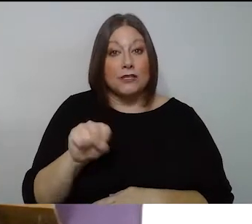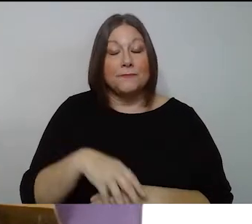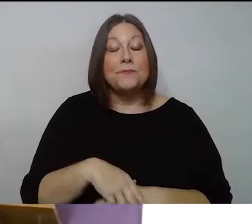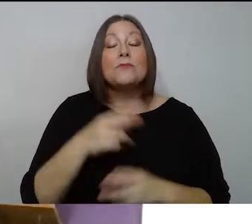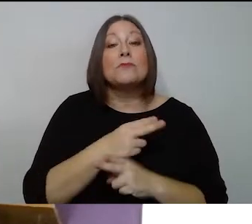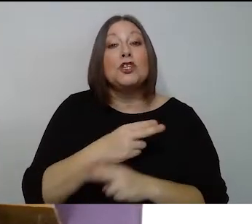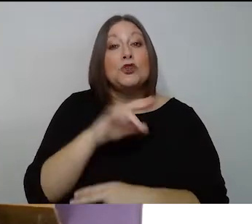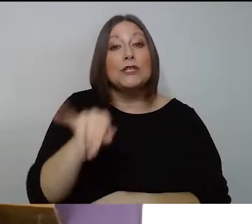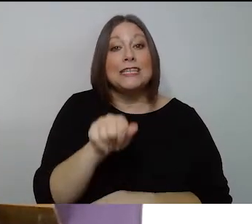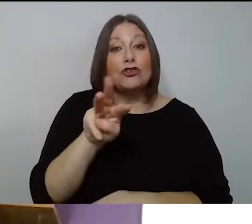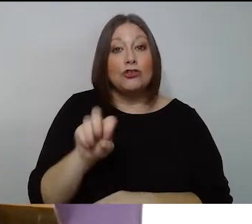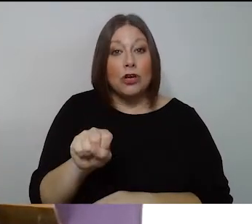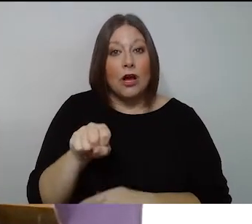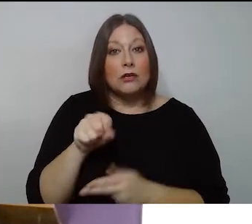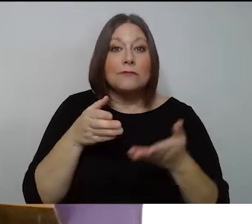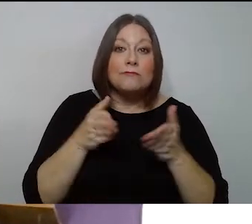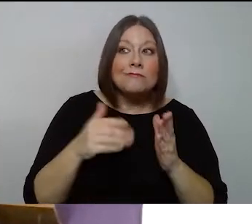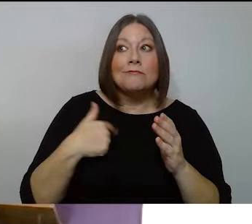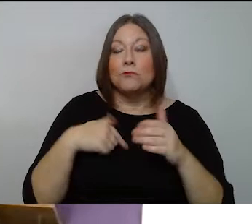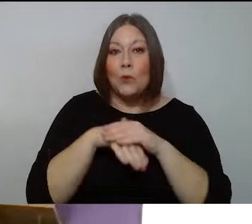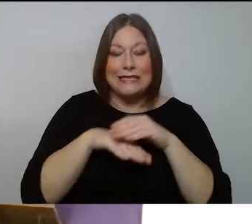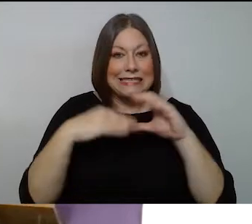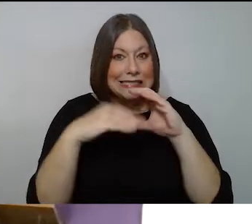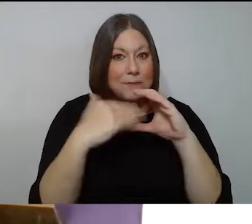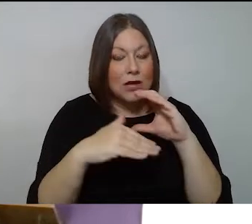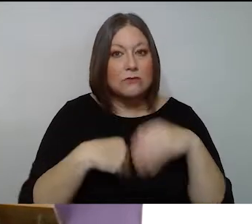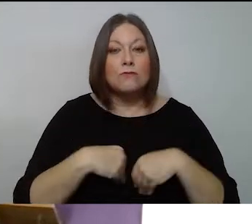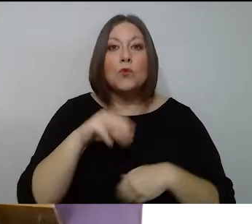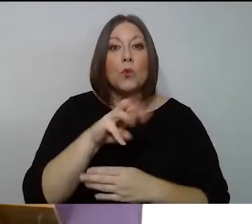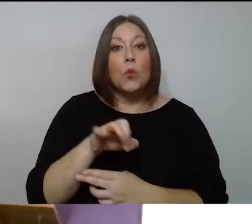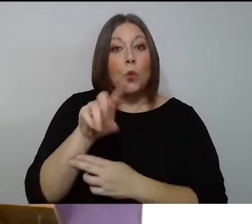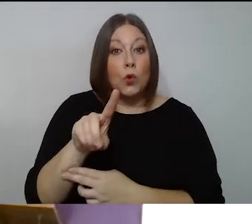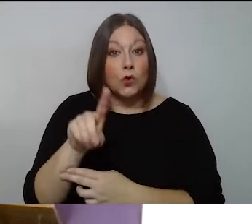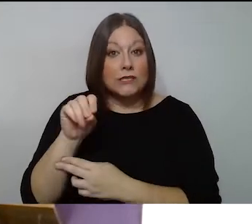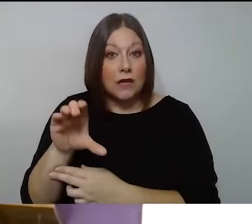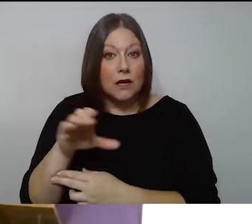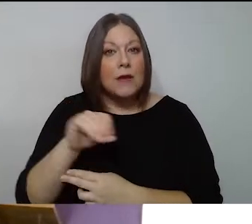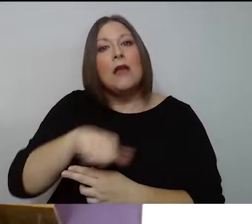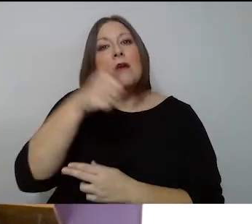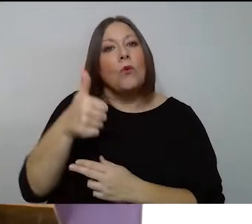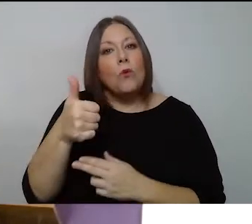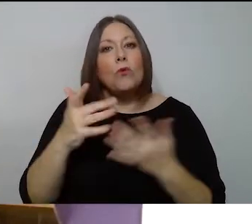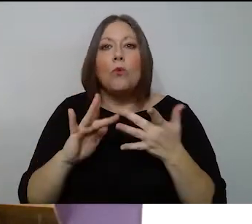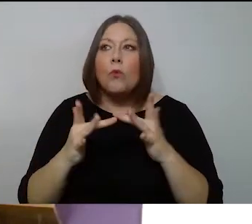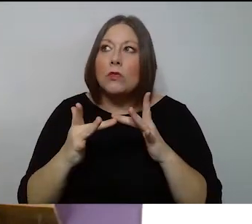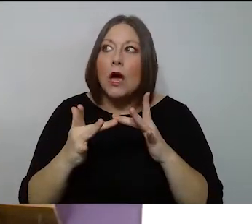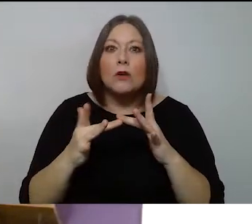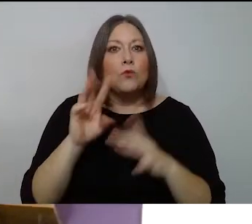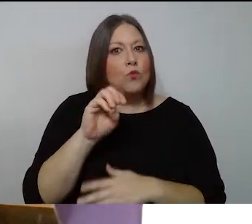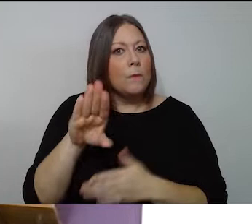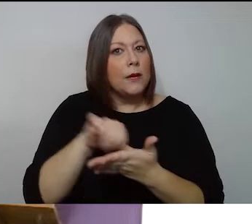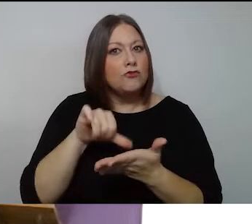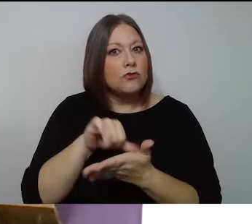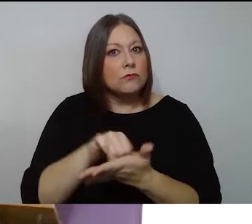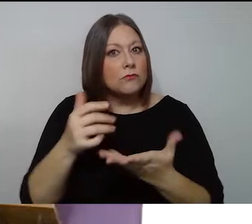Using JAWS allows me to access emails, Word documents and other online web pages.